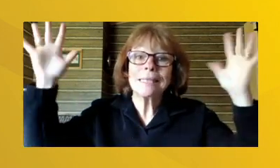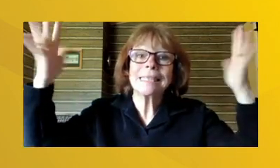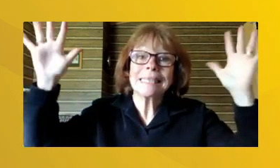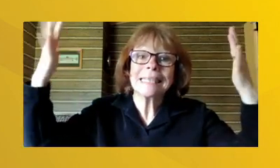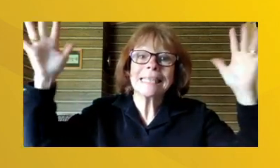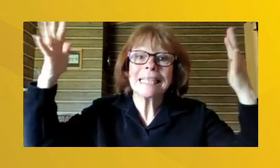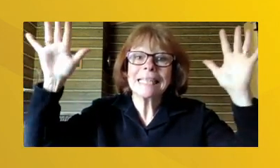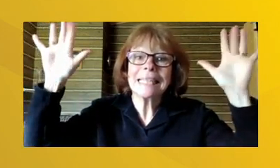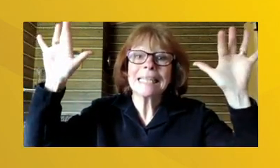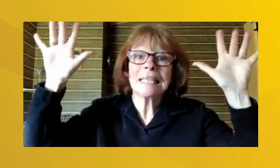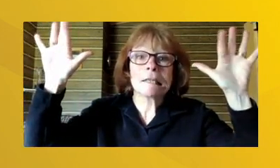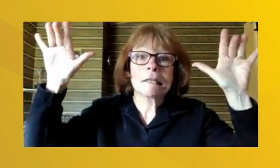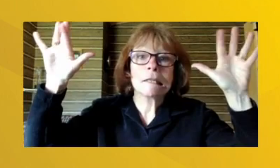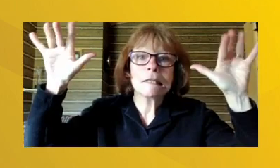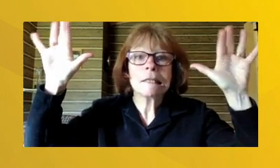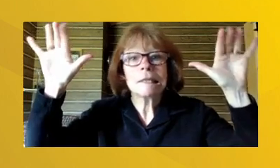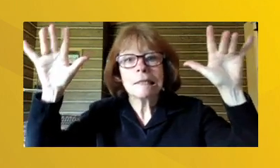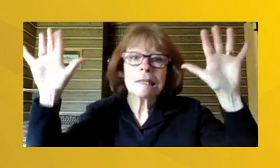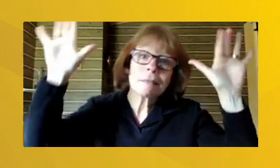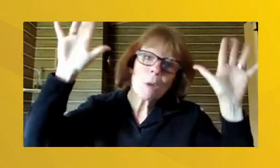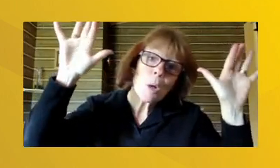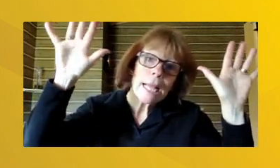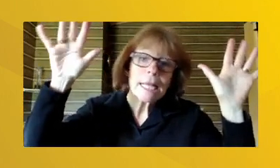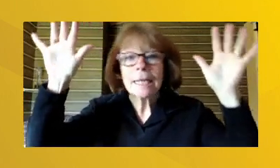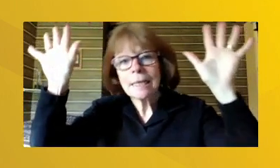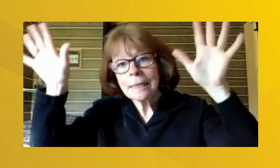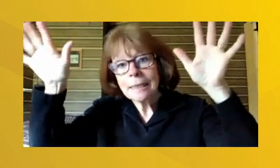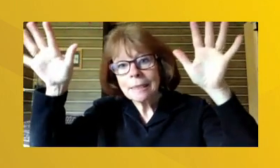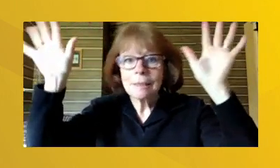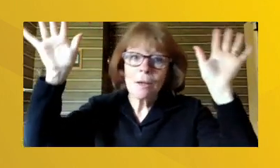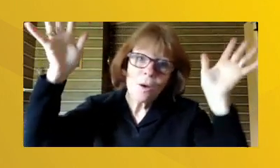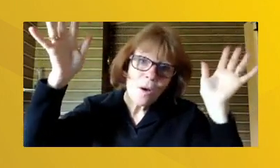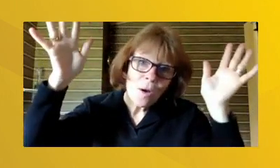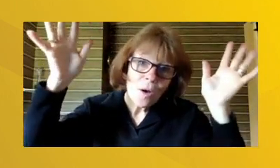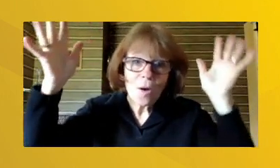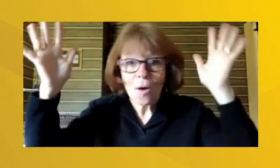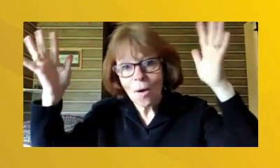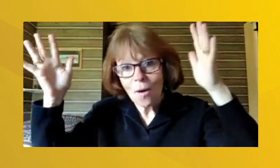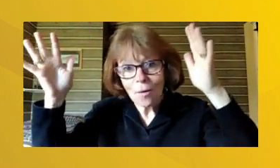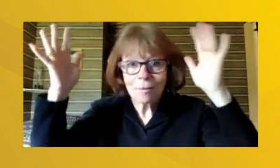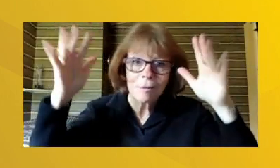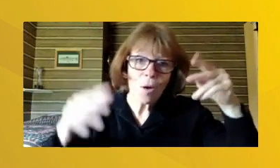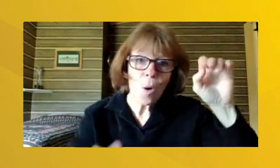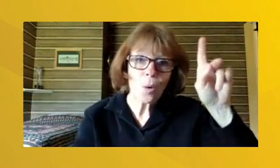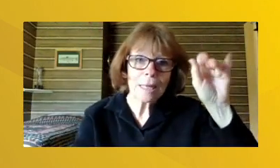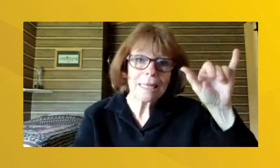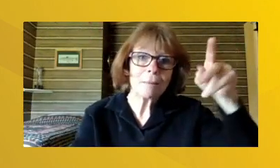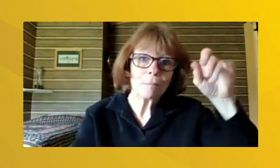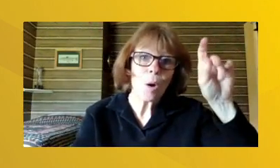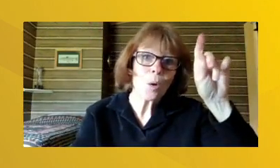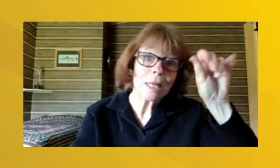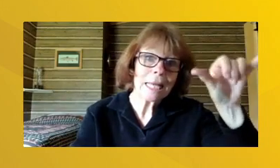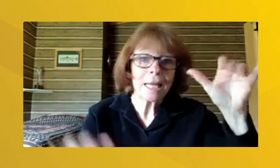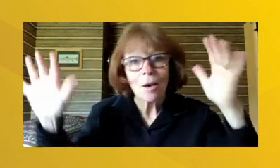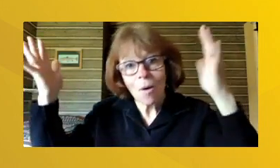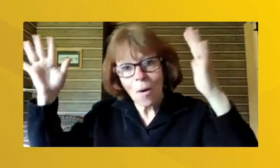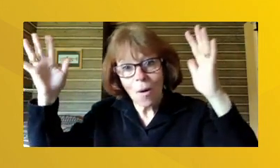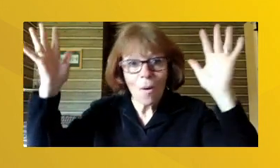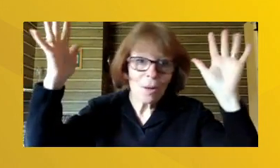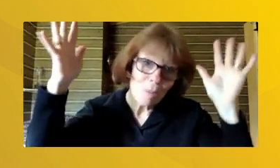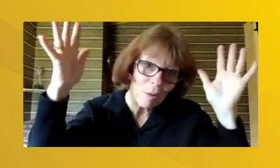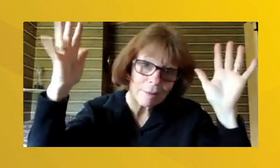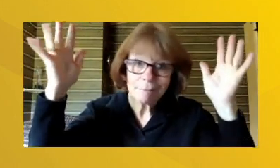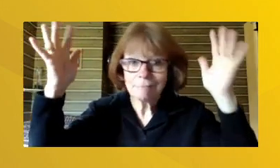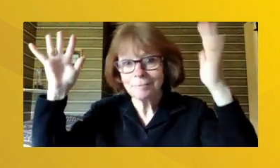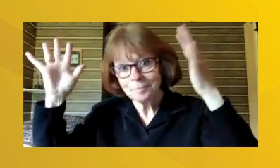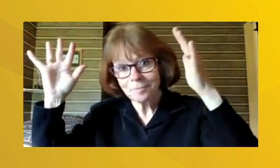# You do the hokey pokey # You do the hokey pokey # You do the hokey pokey # That's what